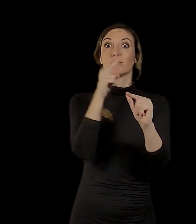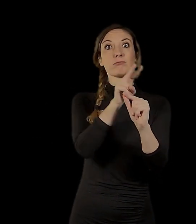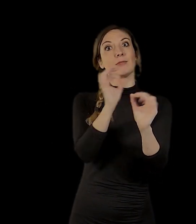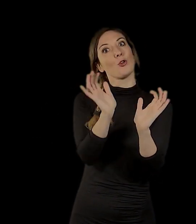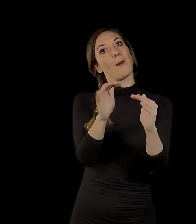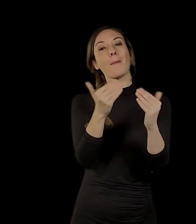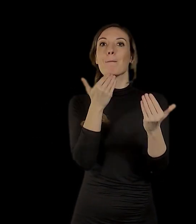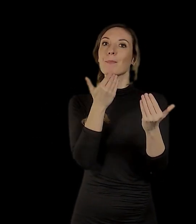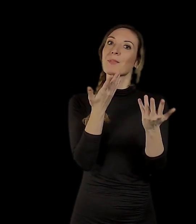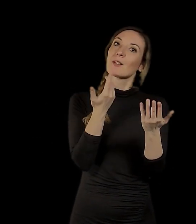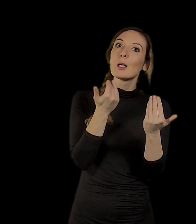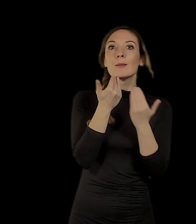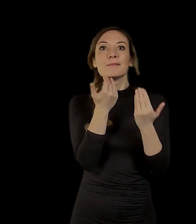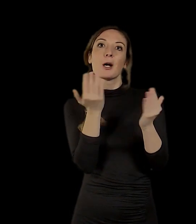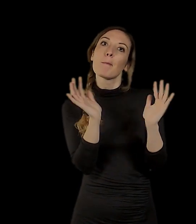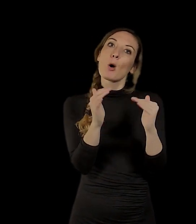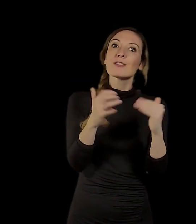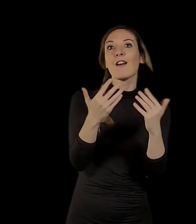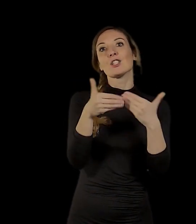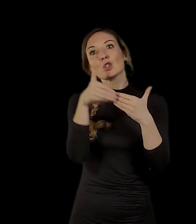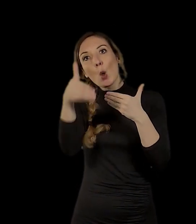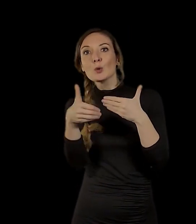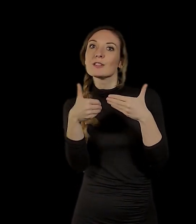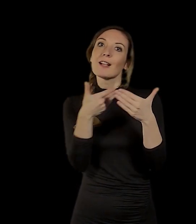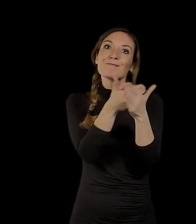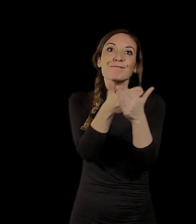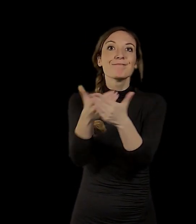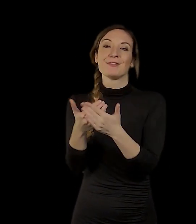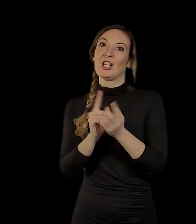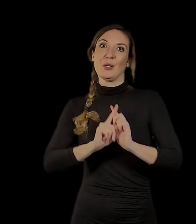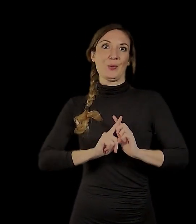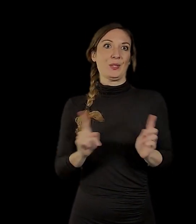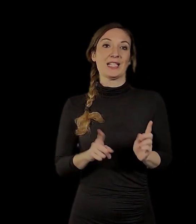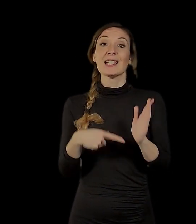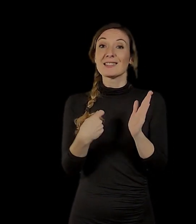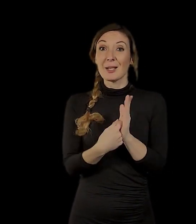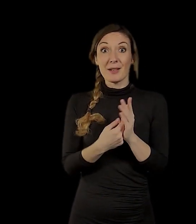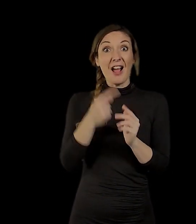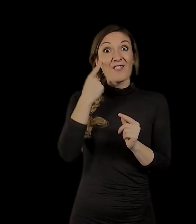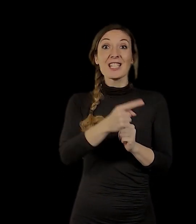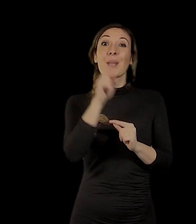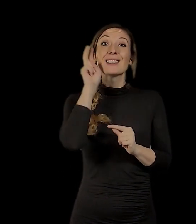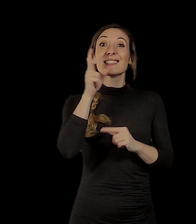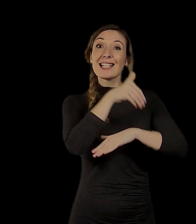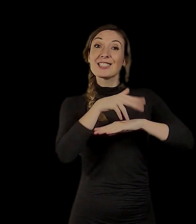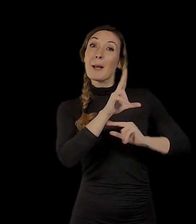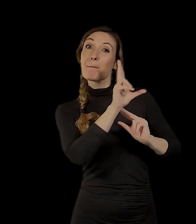And Skanská is the first to say that yes, great, this is what we are looking for, this is what we want. It's